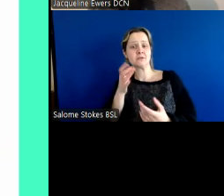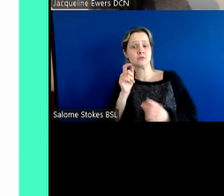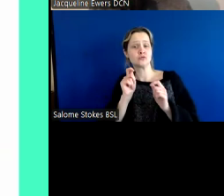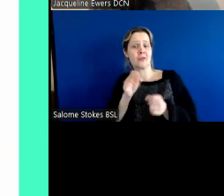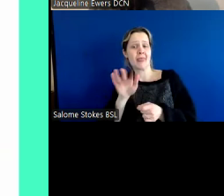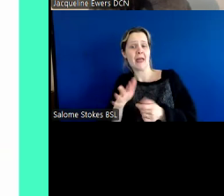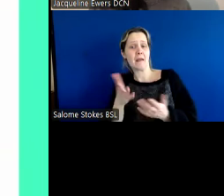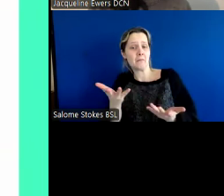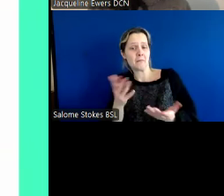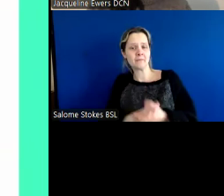They've really thought about it.